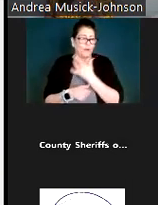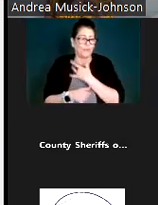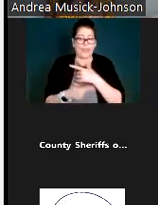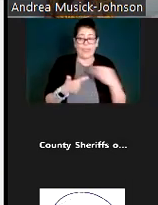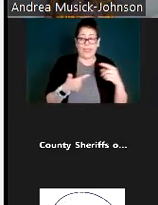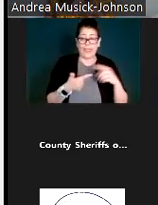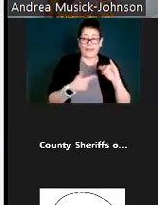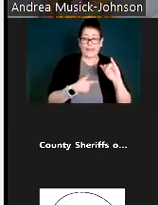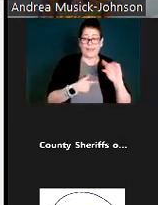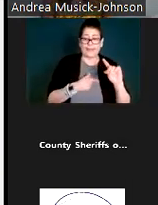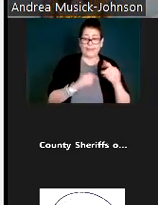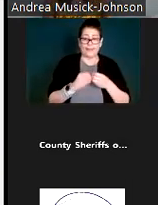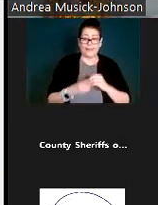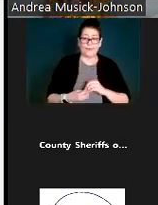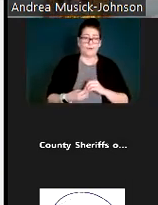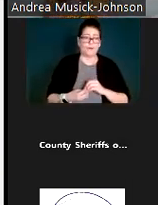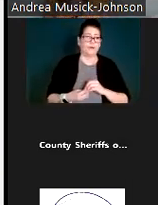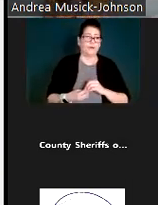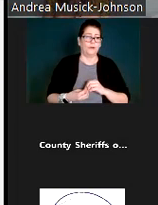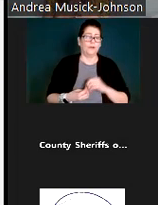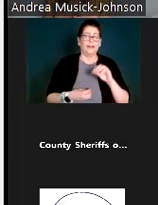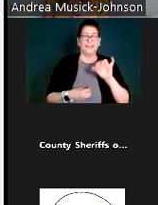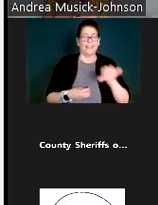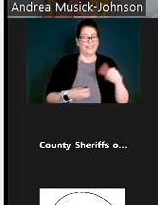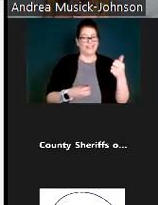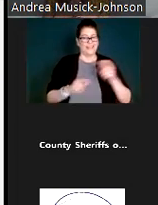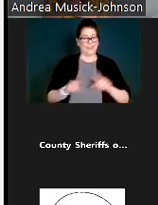So that's one of the other differences, besides not having a watch list,